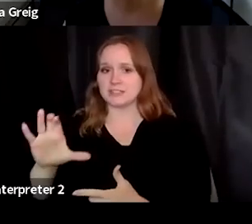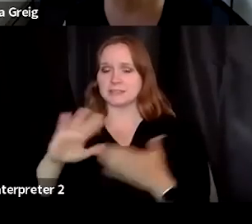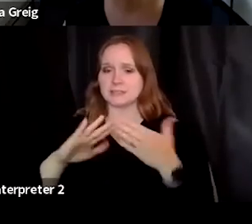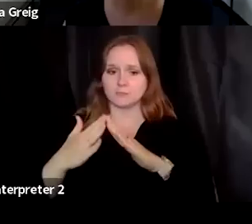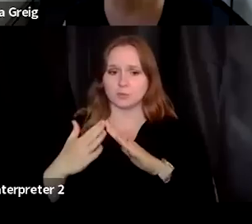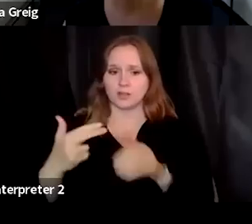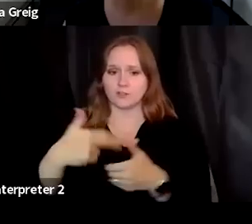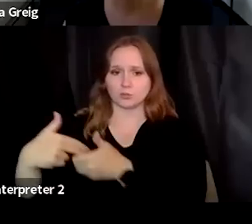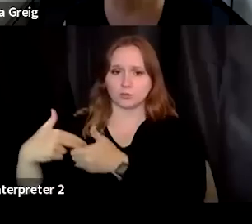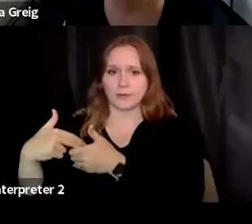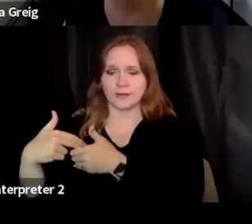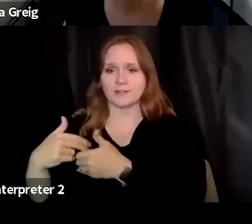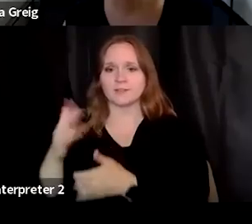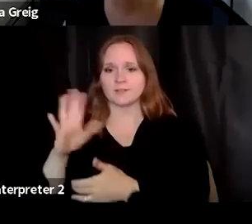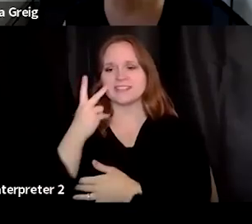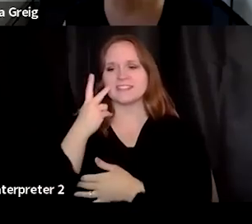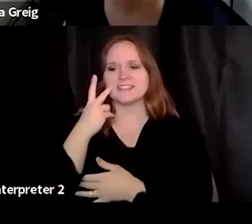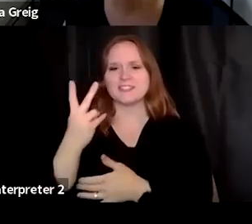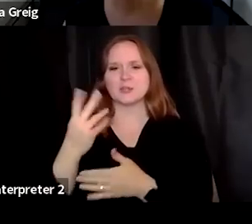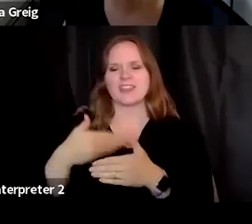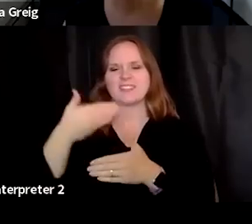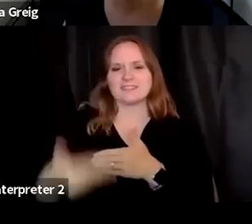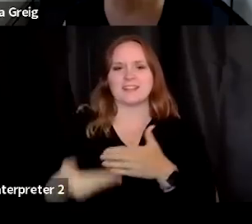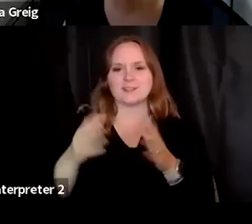and we will see you again in our next webinar. Thanks so much.